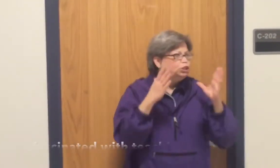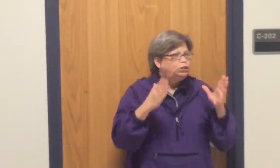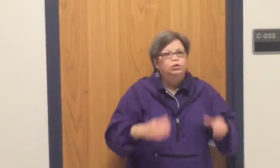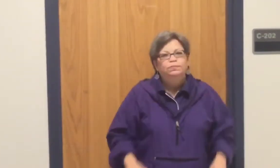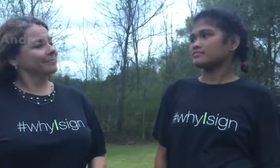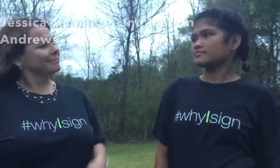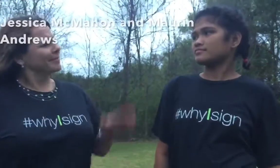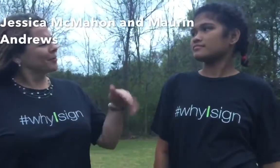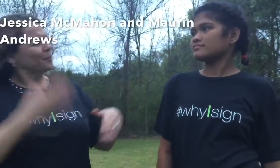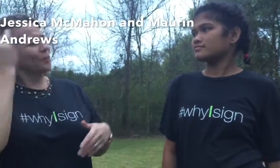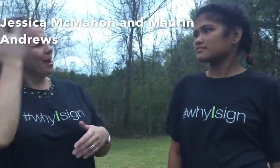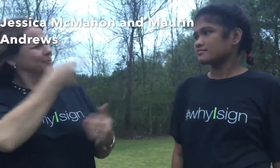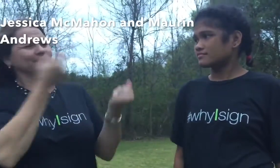And I love chatting with my friends.